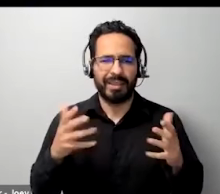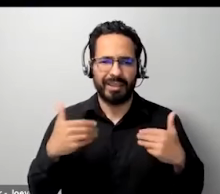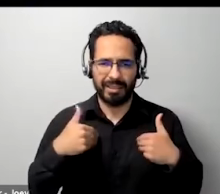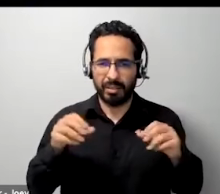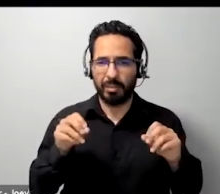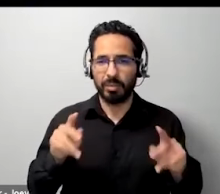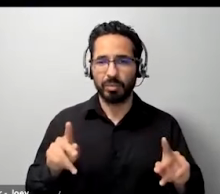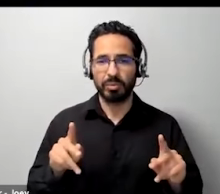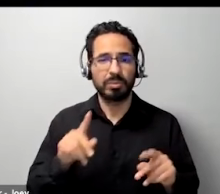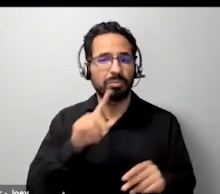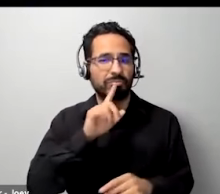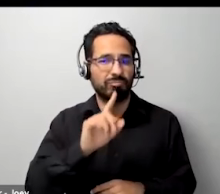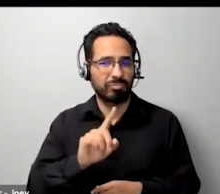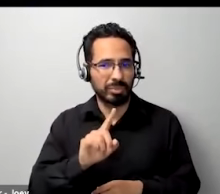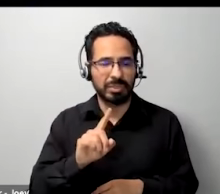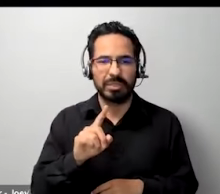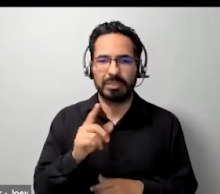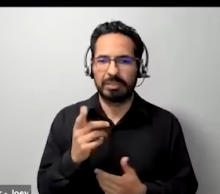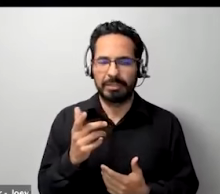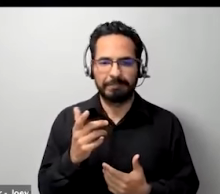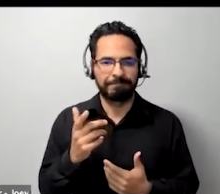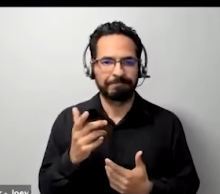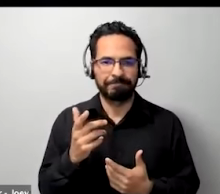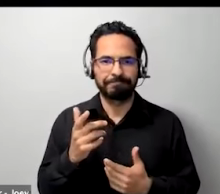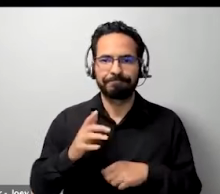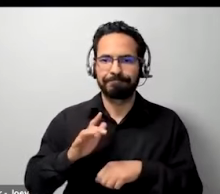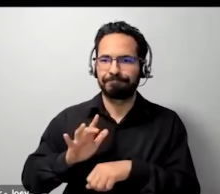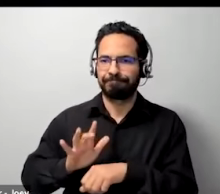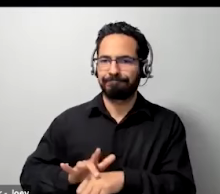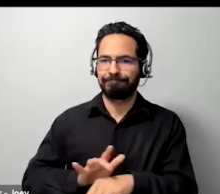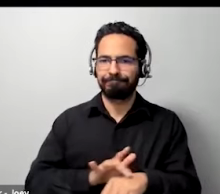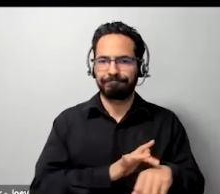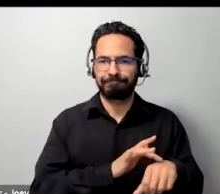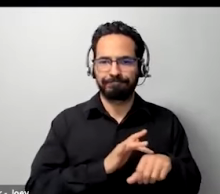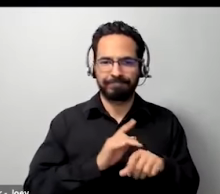to really touch on almost every aspect except development.